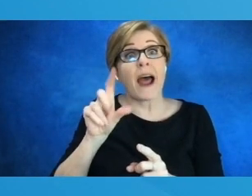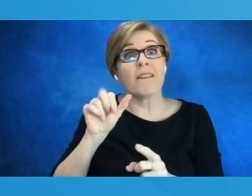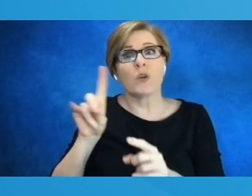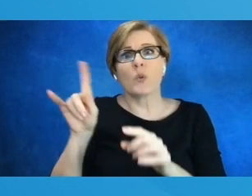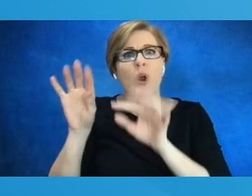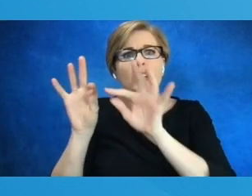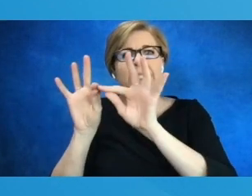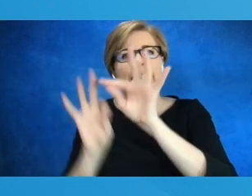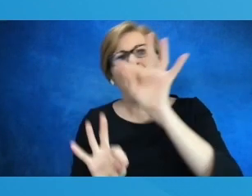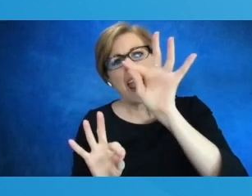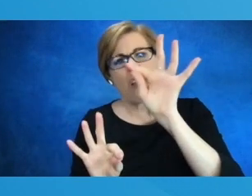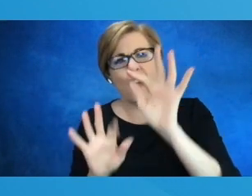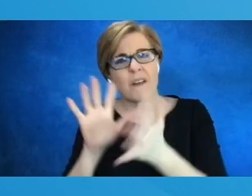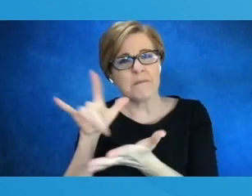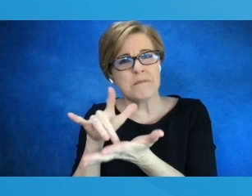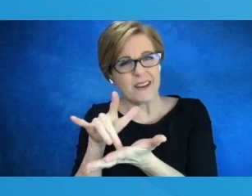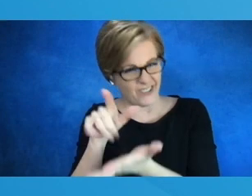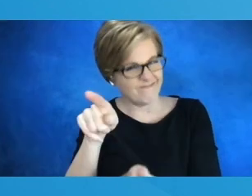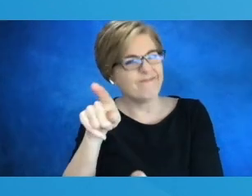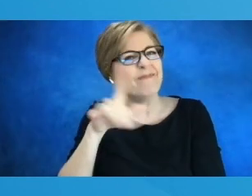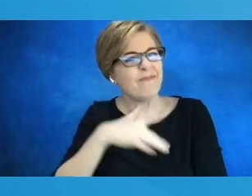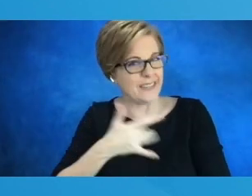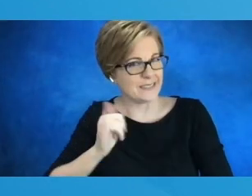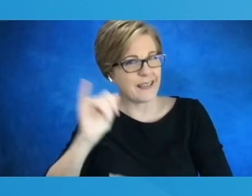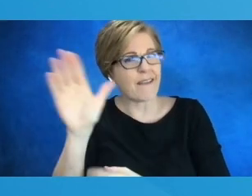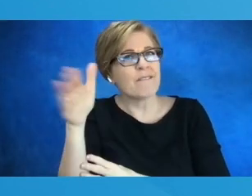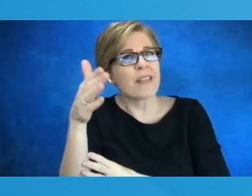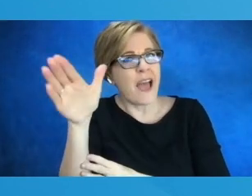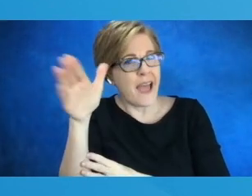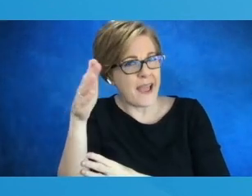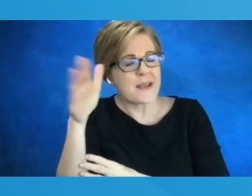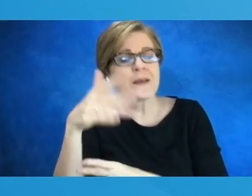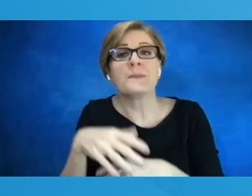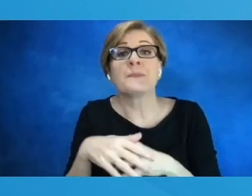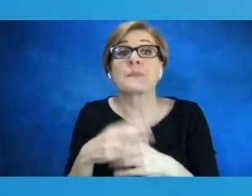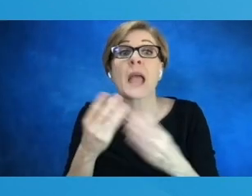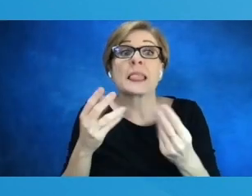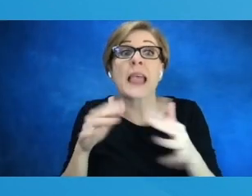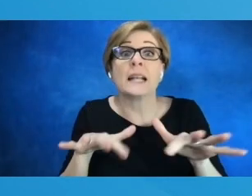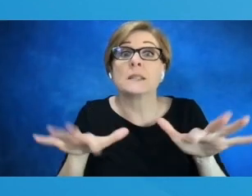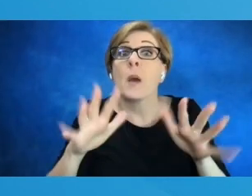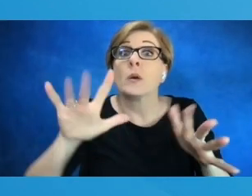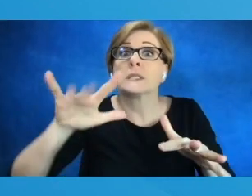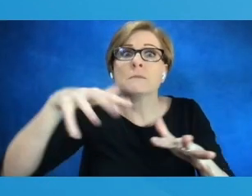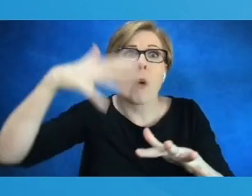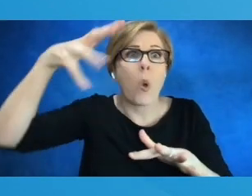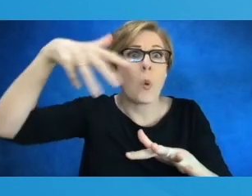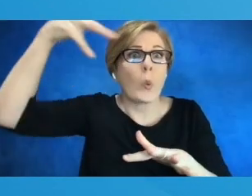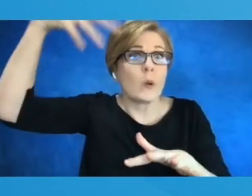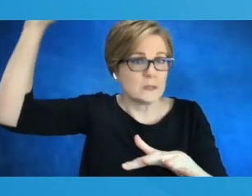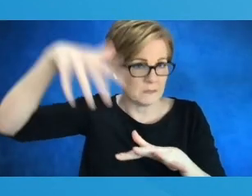Tumultuous landscape, feeling of smoke. Oh, there is smoke. Yes, yes, yes, yes.